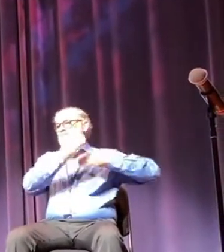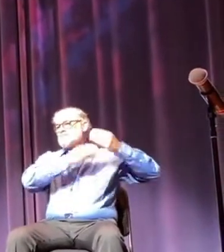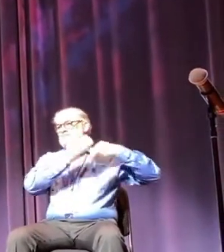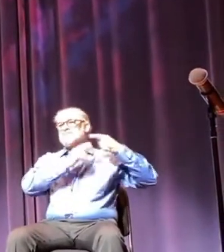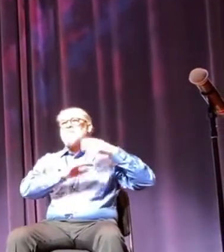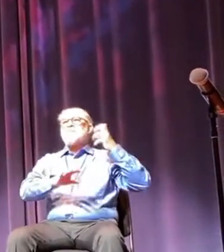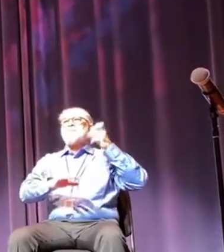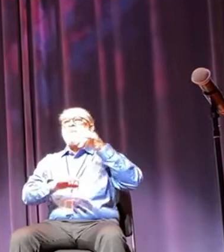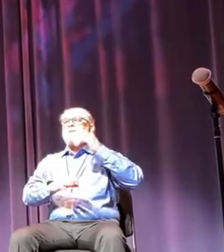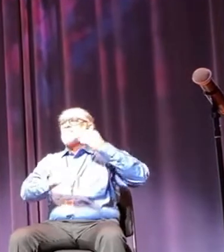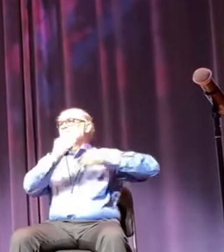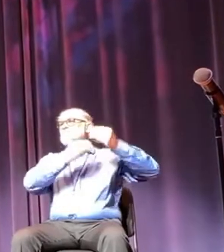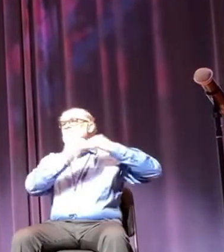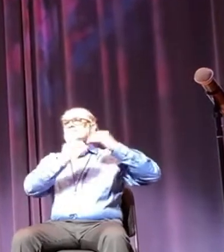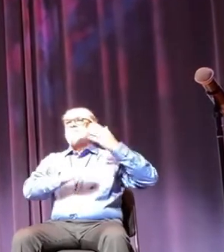Take me to that place of ancestral memory.